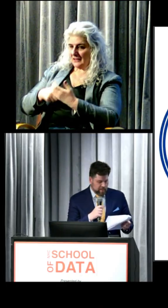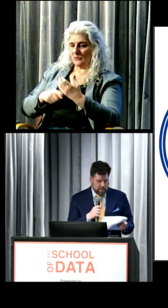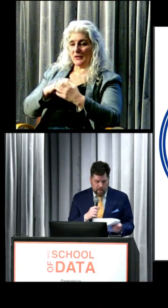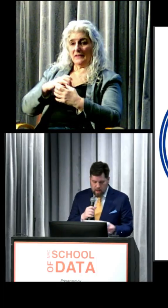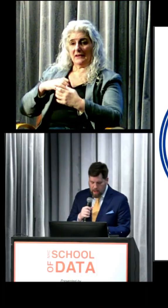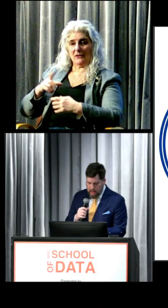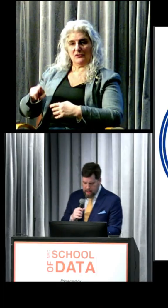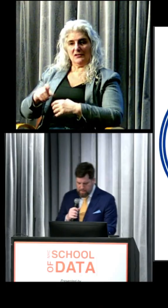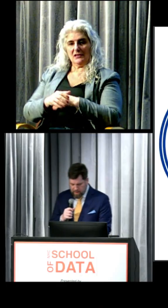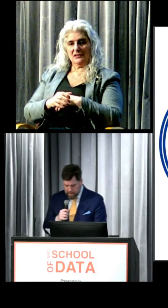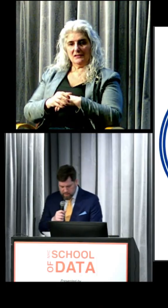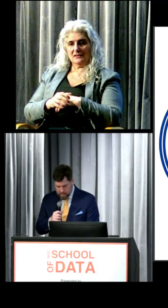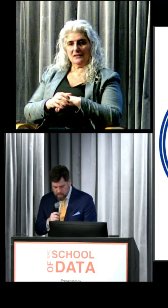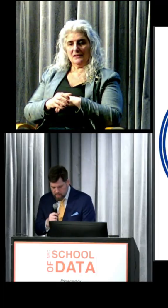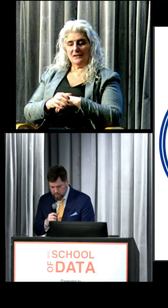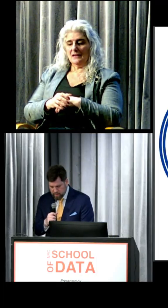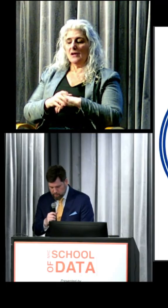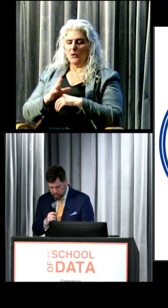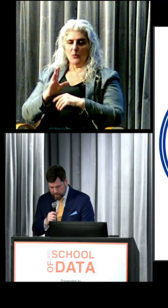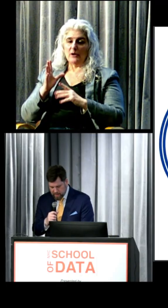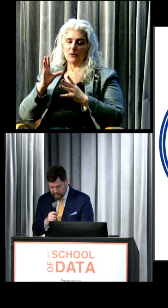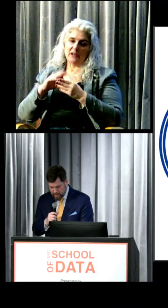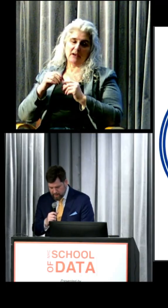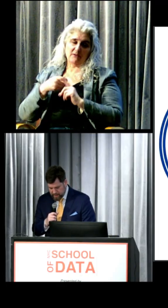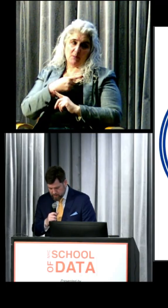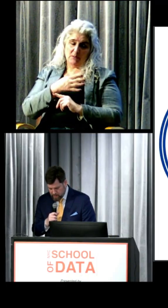that affect the quality of life, health, and well -being of residents.